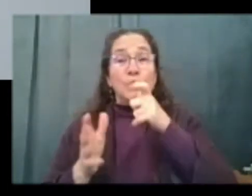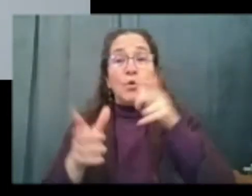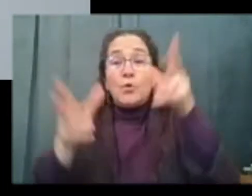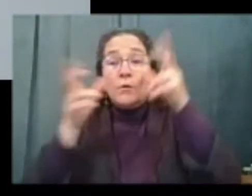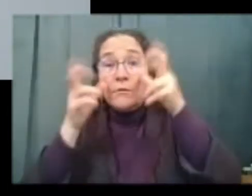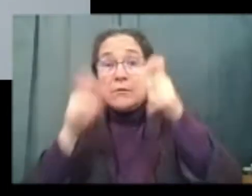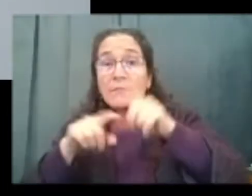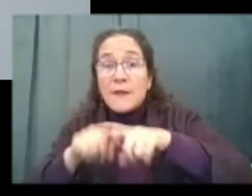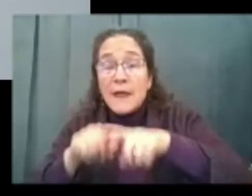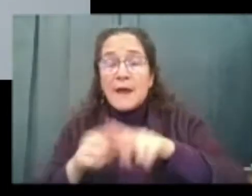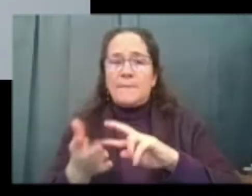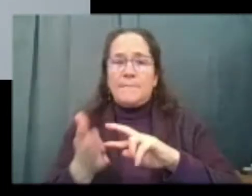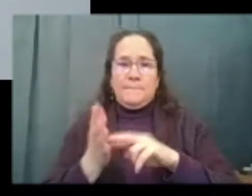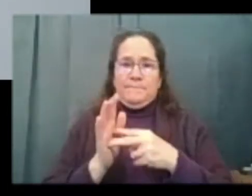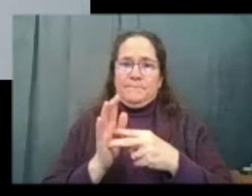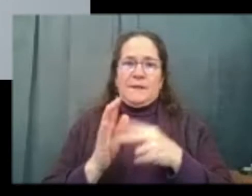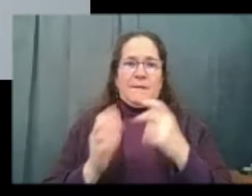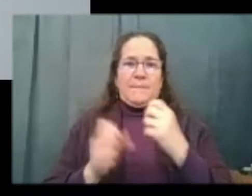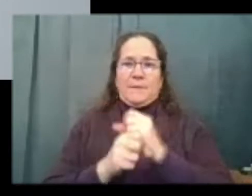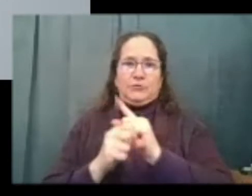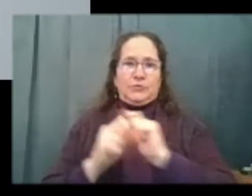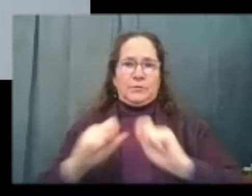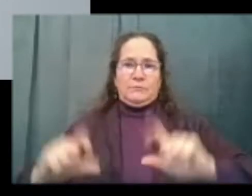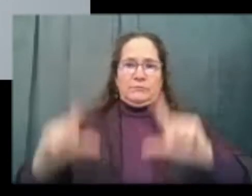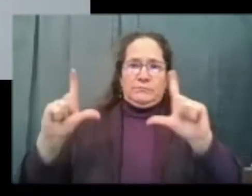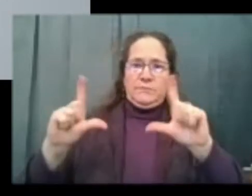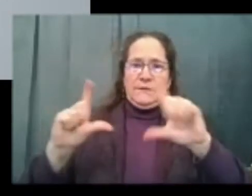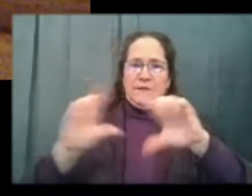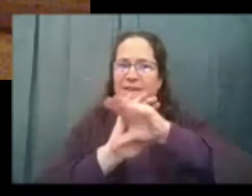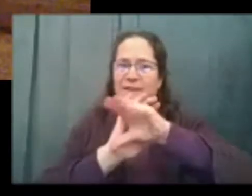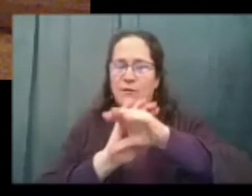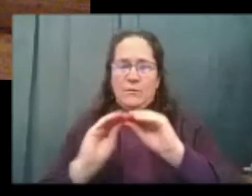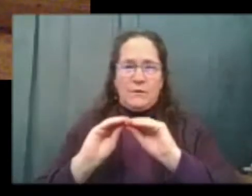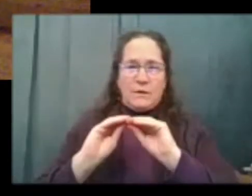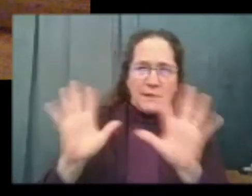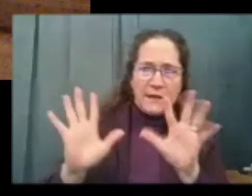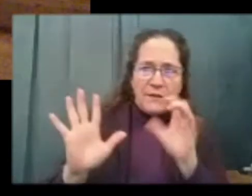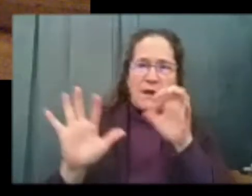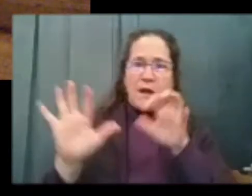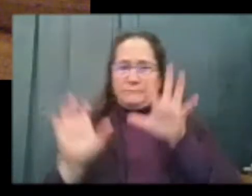without pixelation or delays in the video feed. Thank you, Abby. Jessica